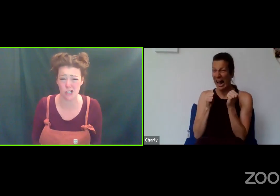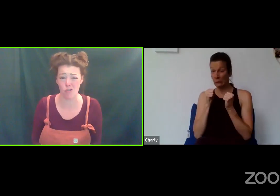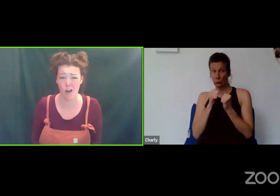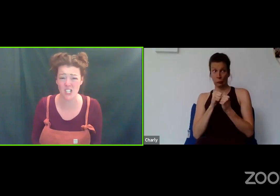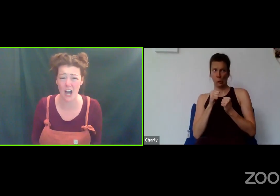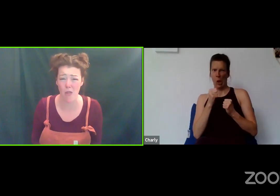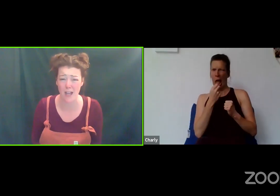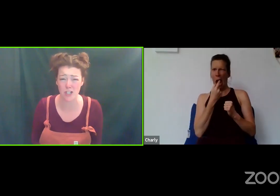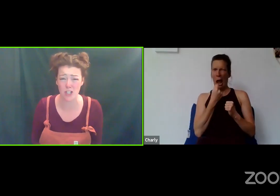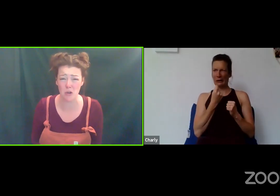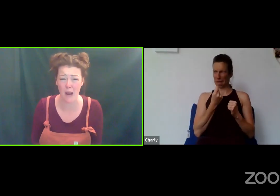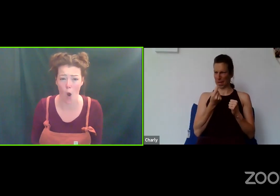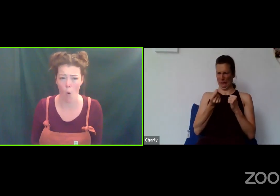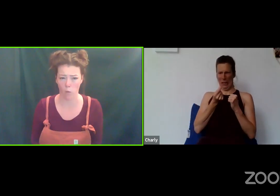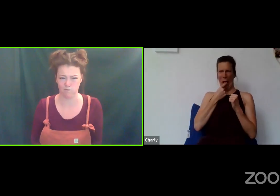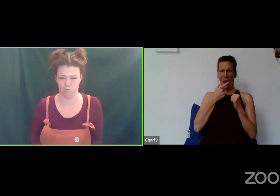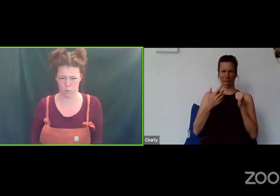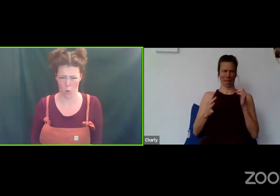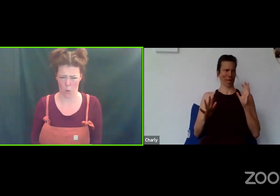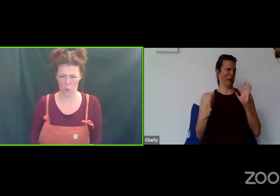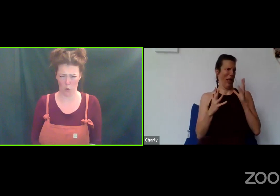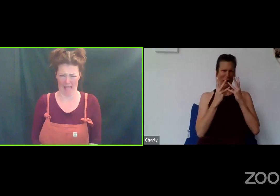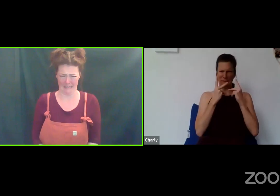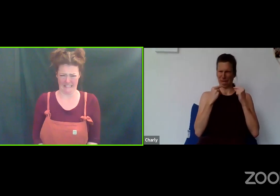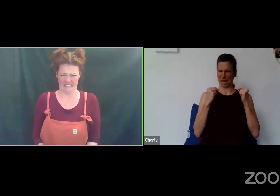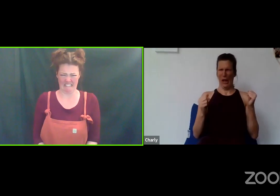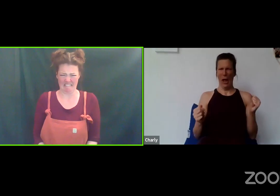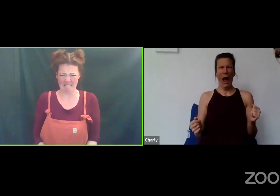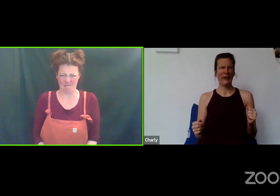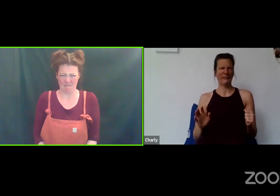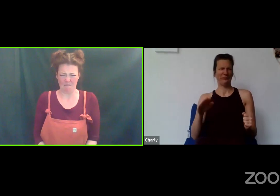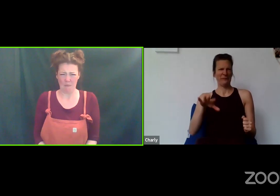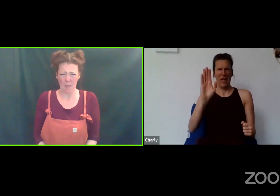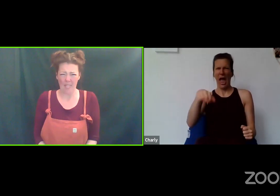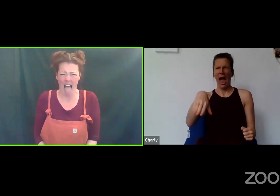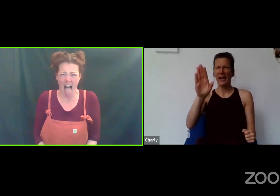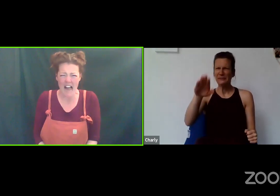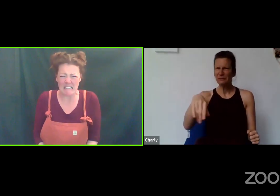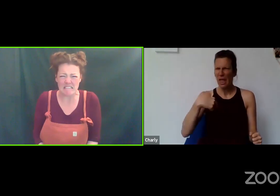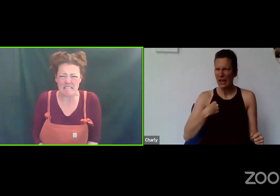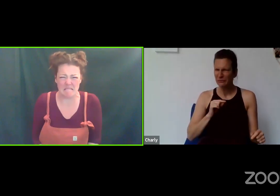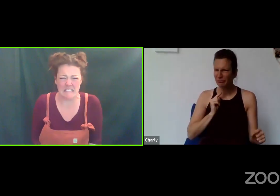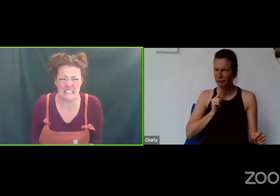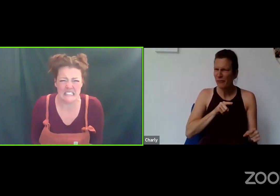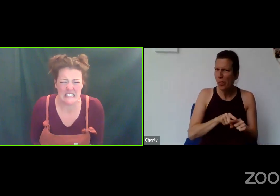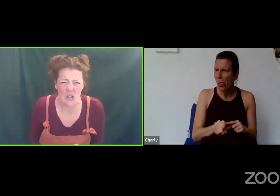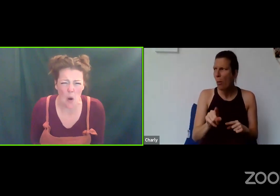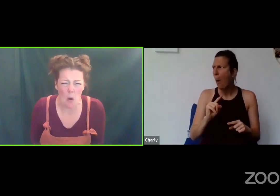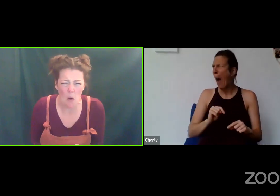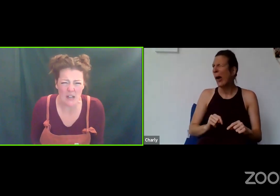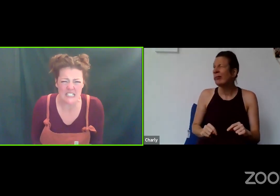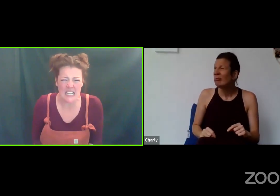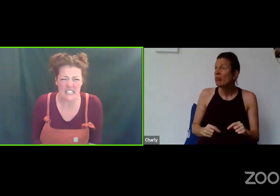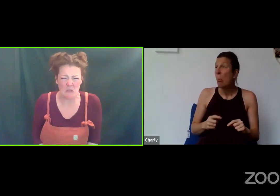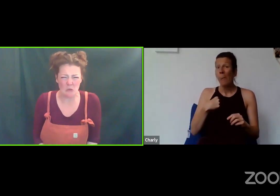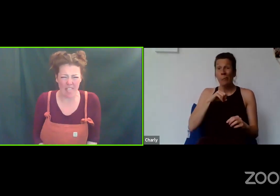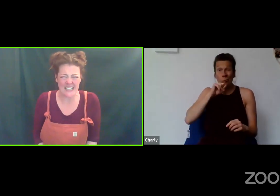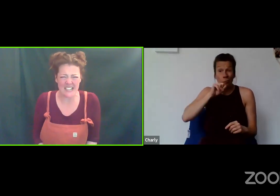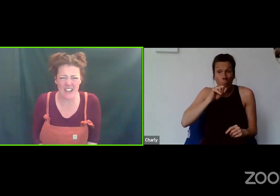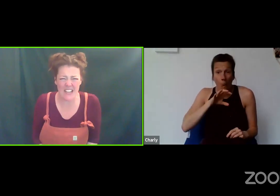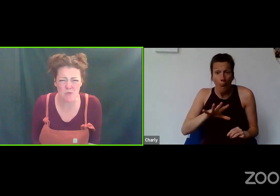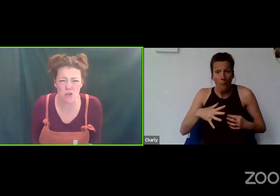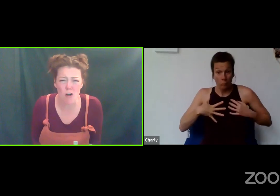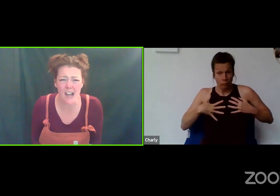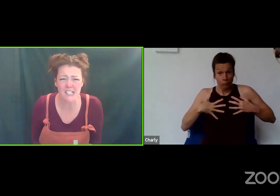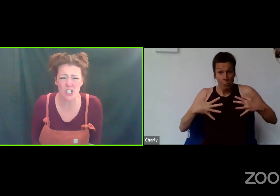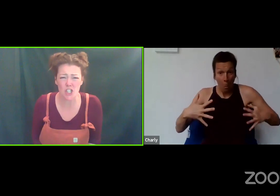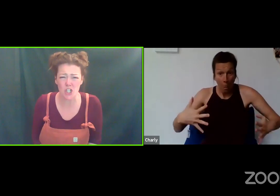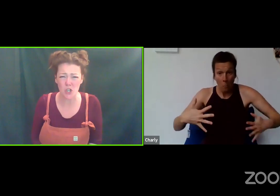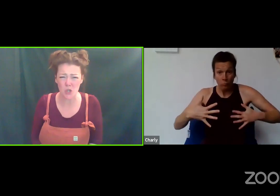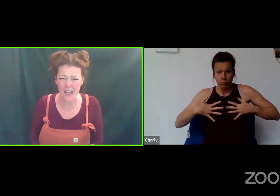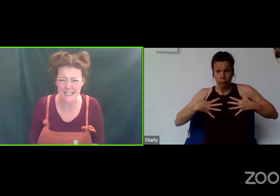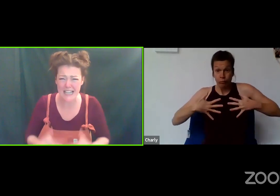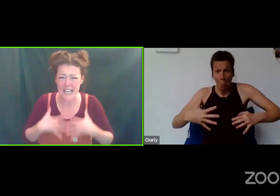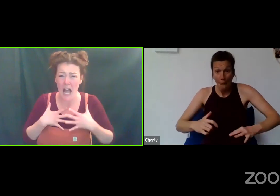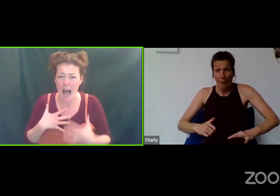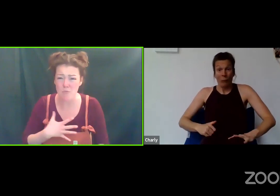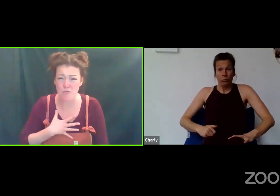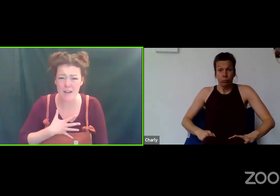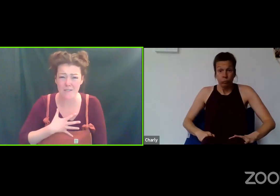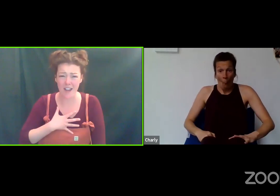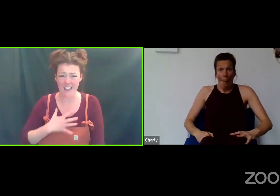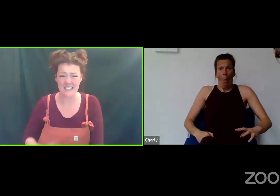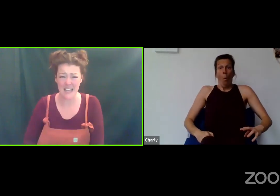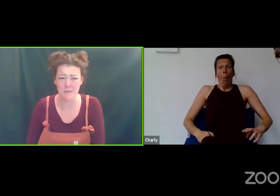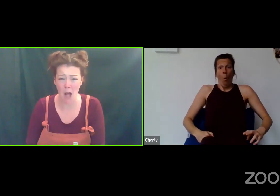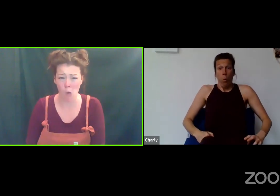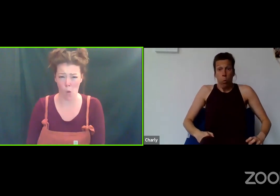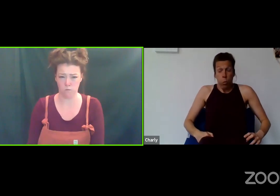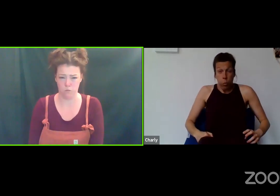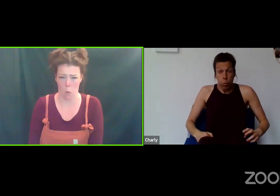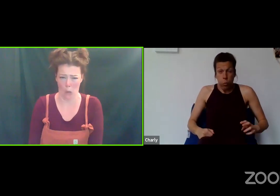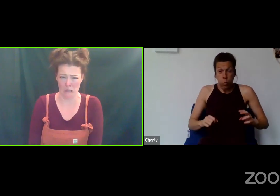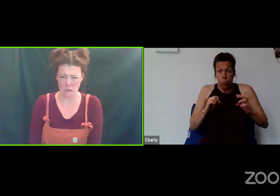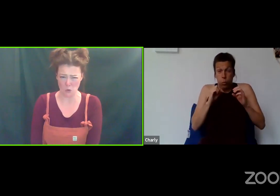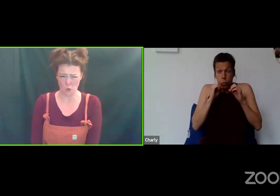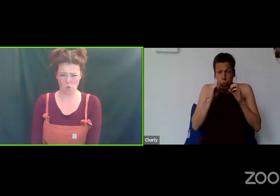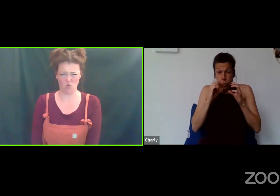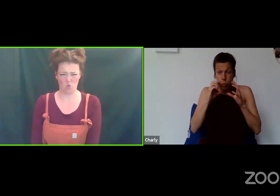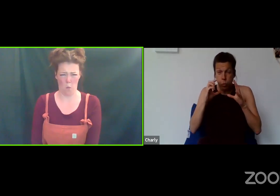stretch out that chewing! Oh, ughh! Oh it tastes... ooh that's it! Keep trying to chew, that's it, and breathing at the same time!